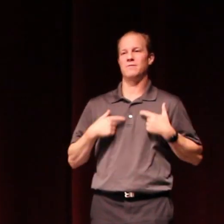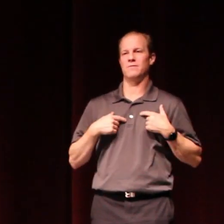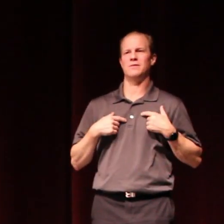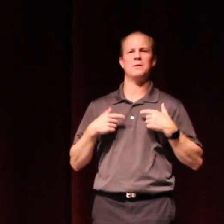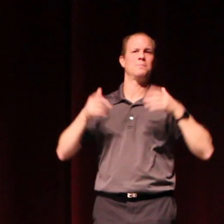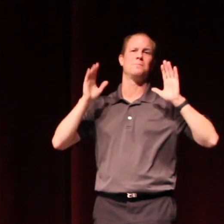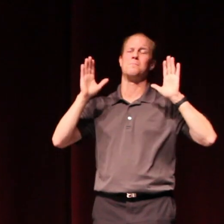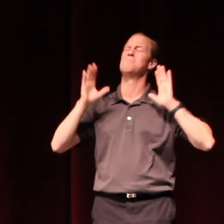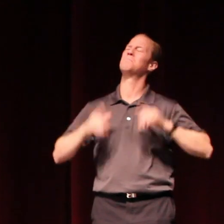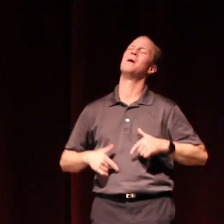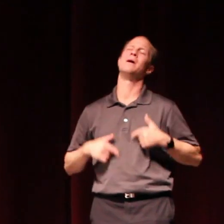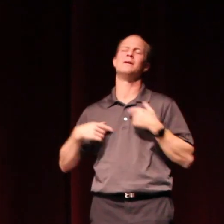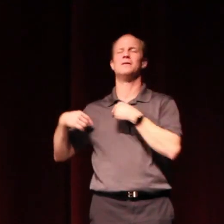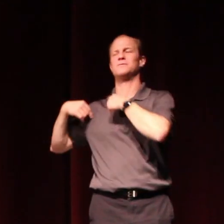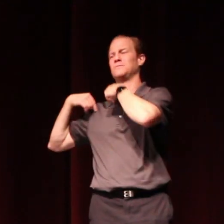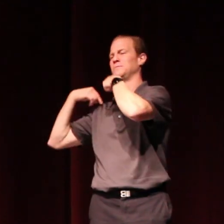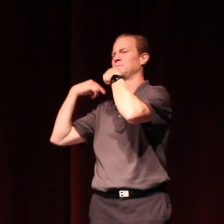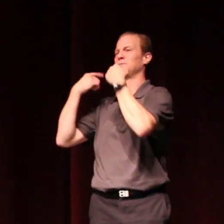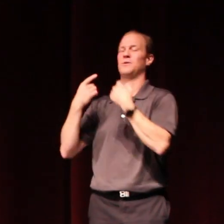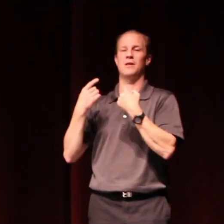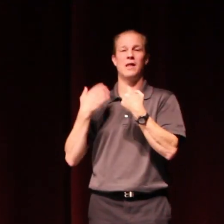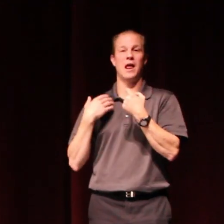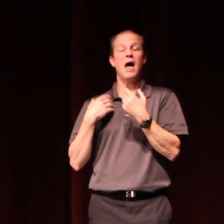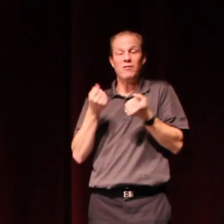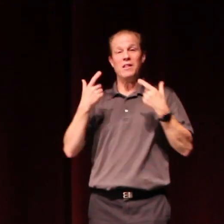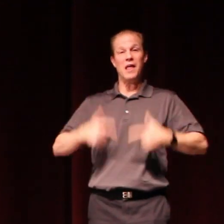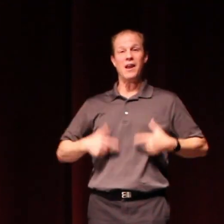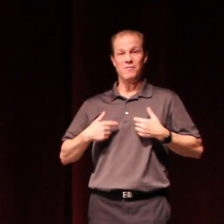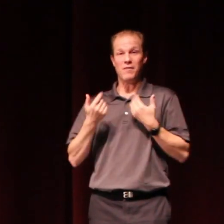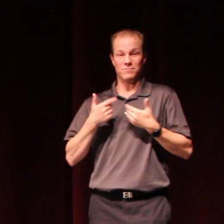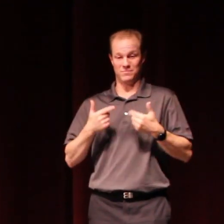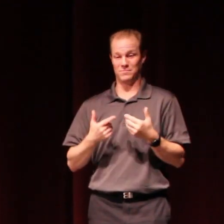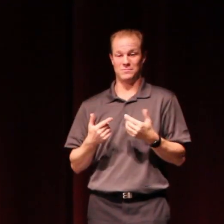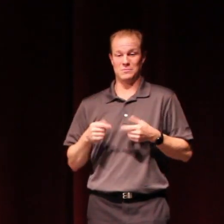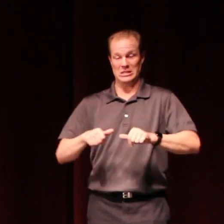life so far and I've got a lot of life left to live, and I want to give it to this community